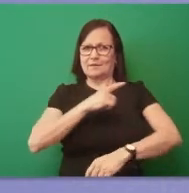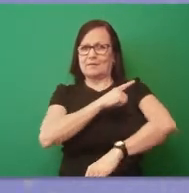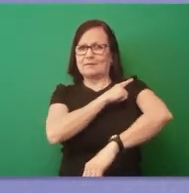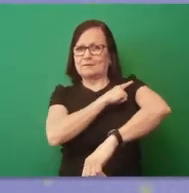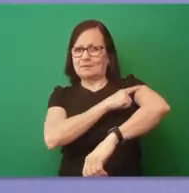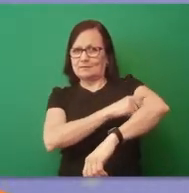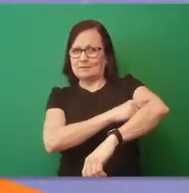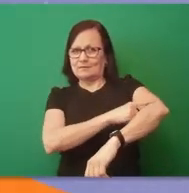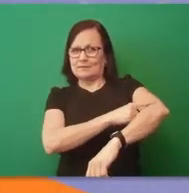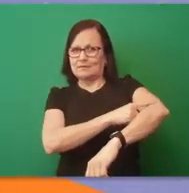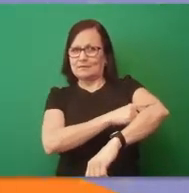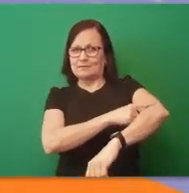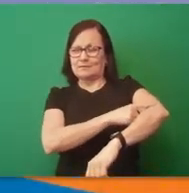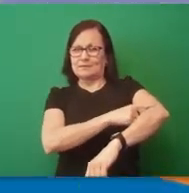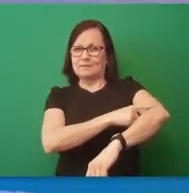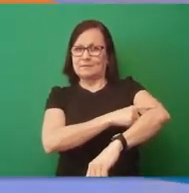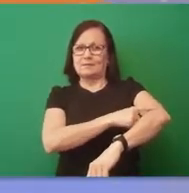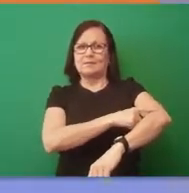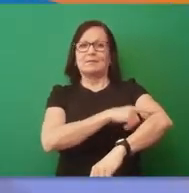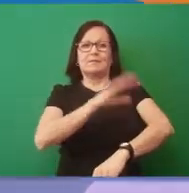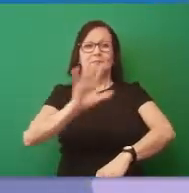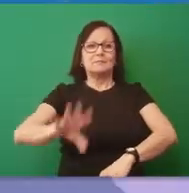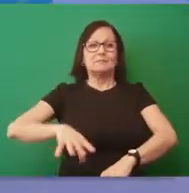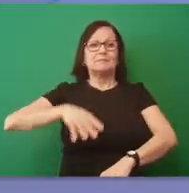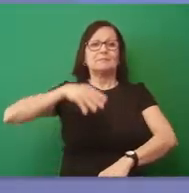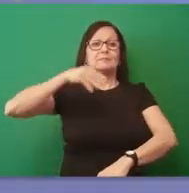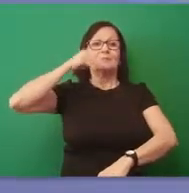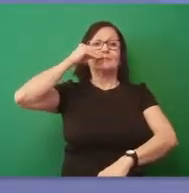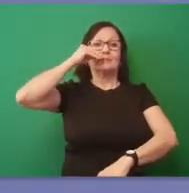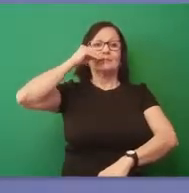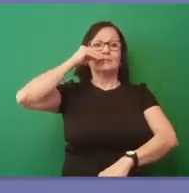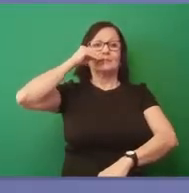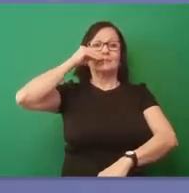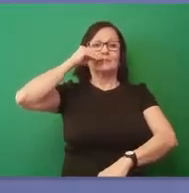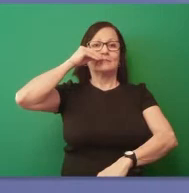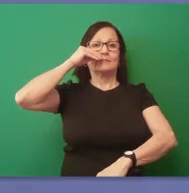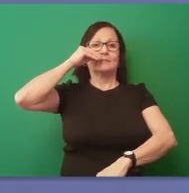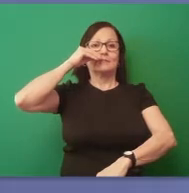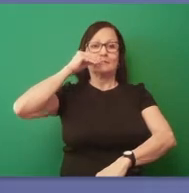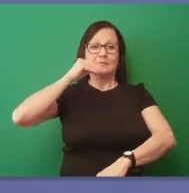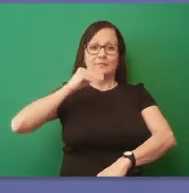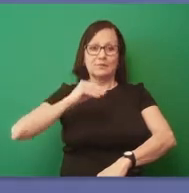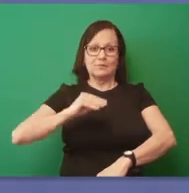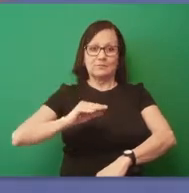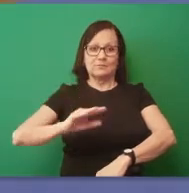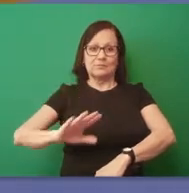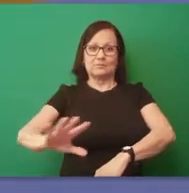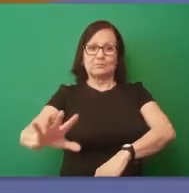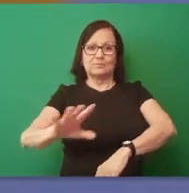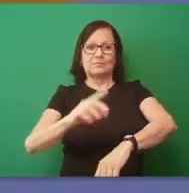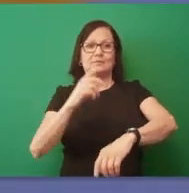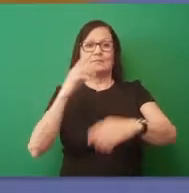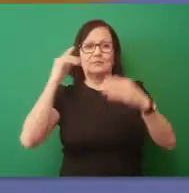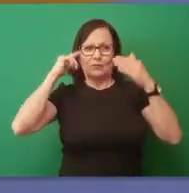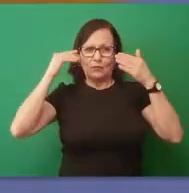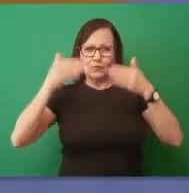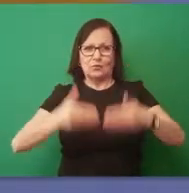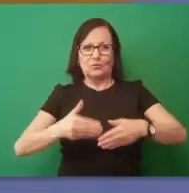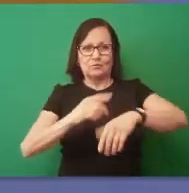As you inhale, bringing your attention to the lower arms, between the elbow and the wrist.